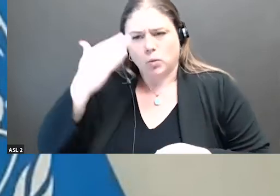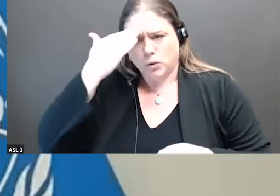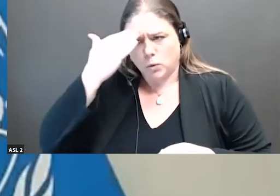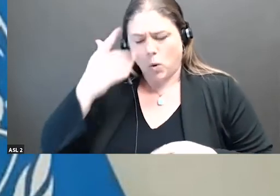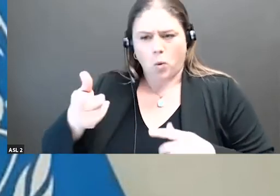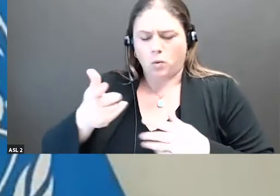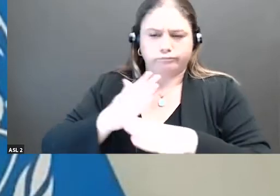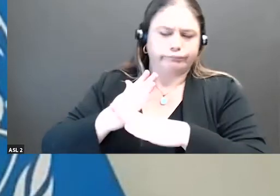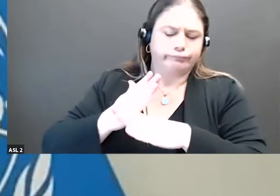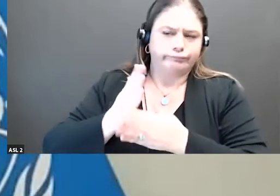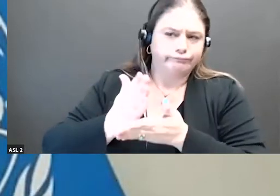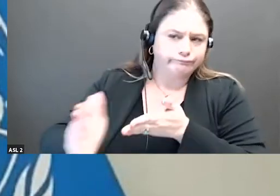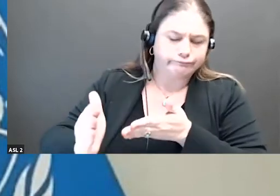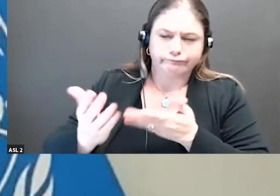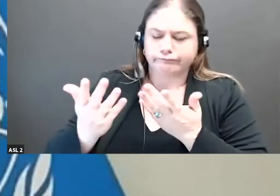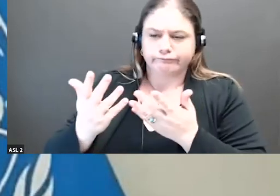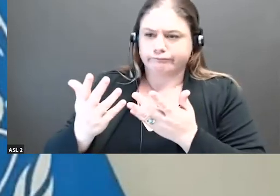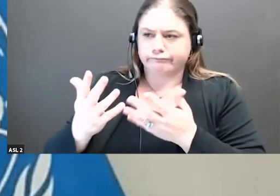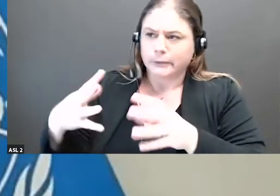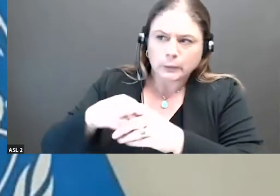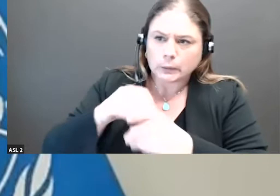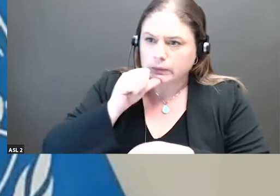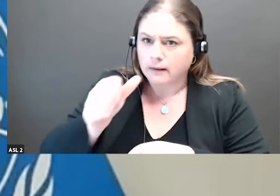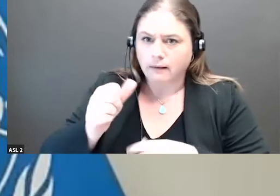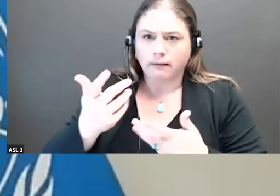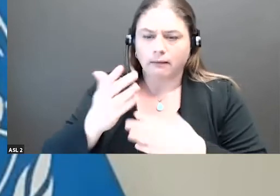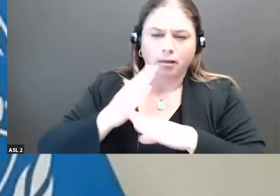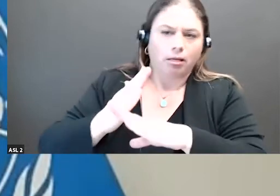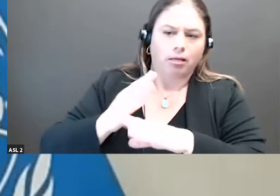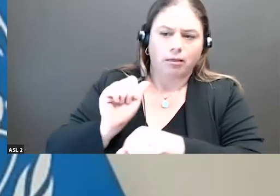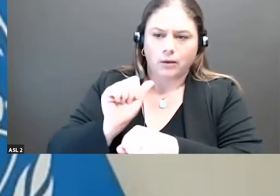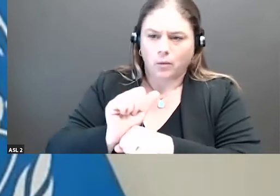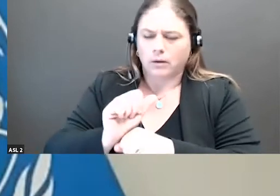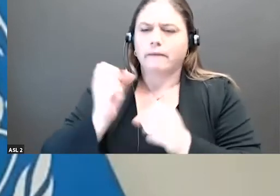and to employment for a long time, the human and financial cost of exclusion